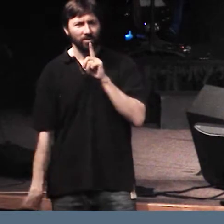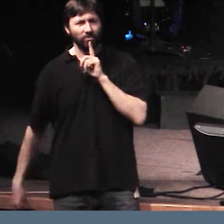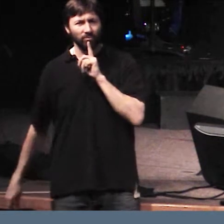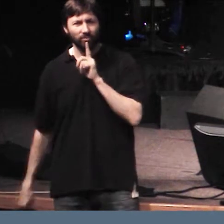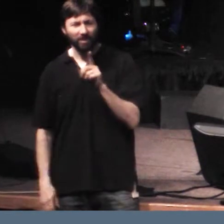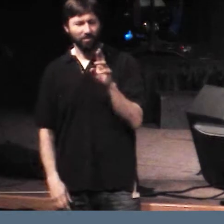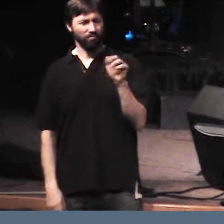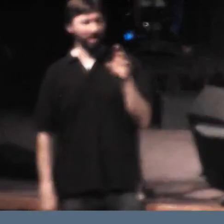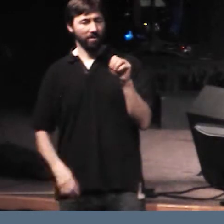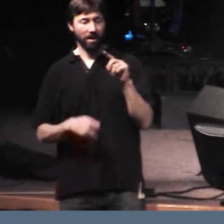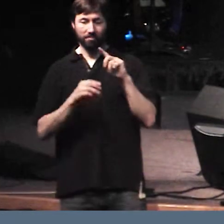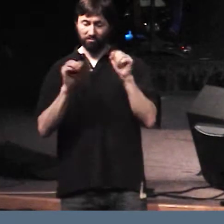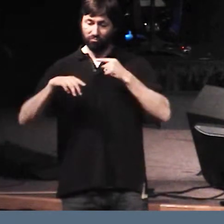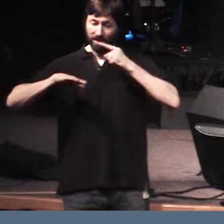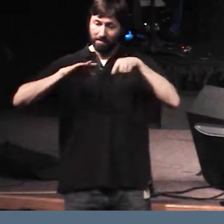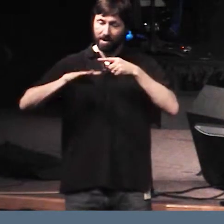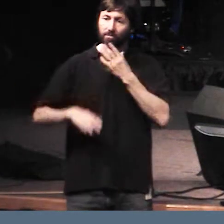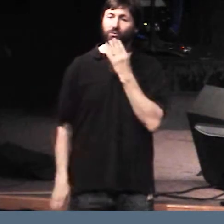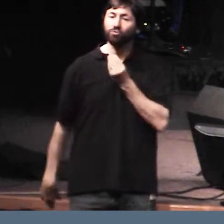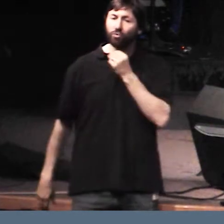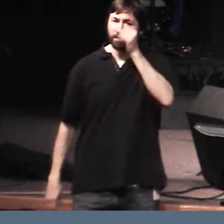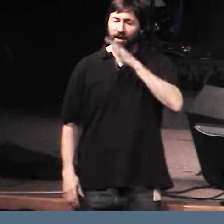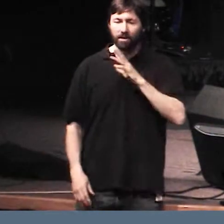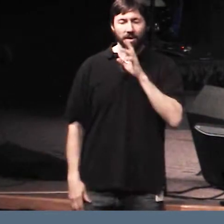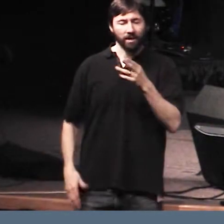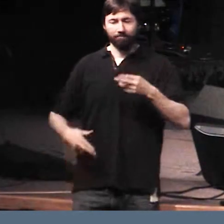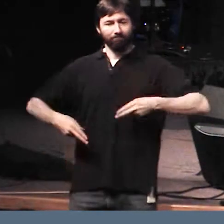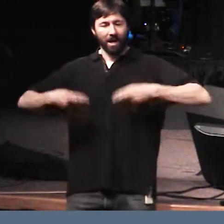Jewish man In fact I've got to say it would be the highest compliment